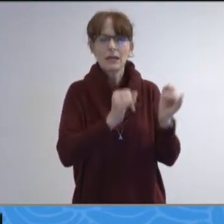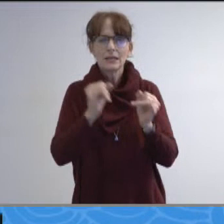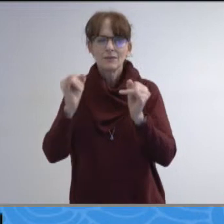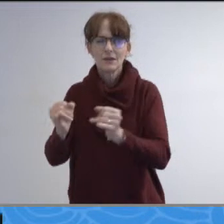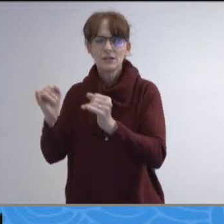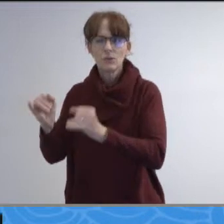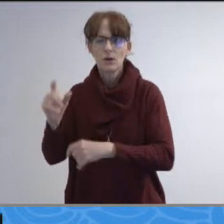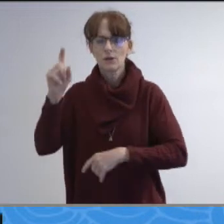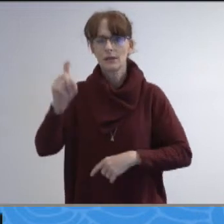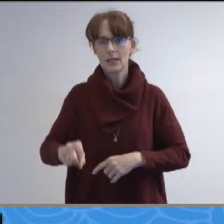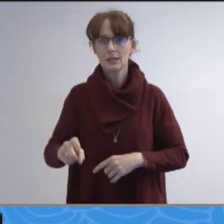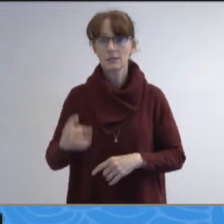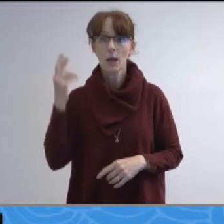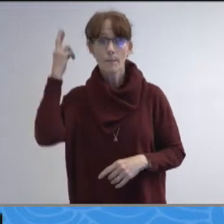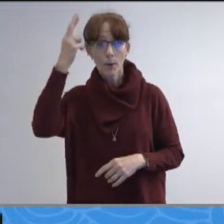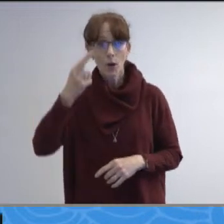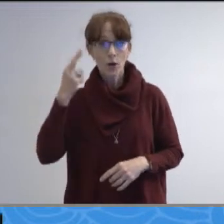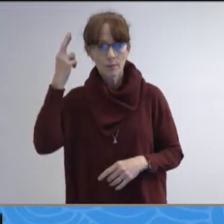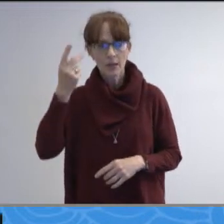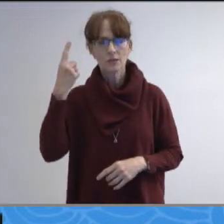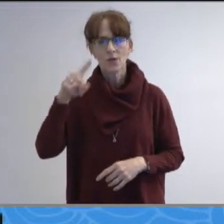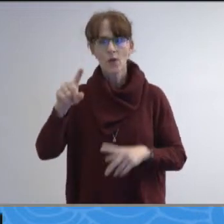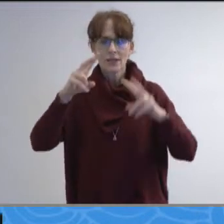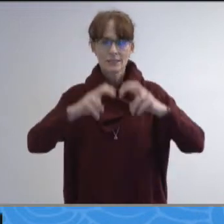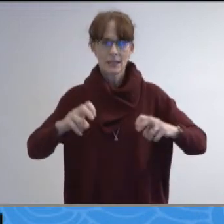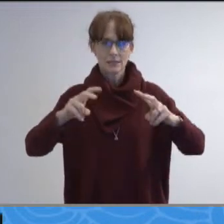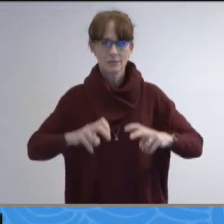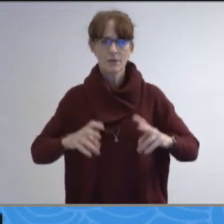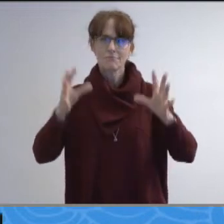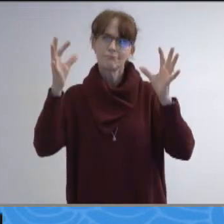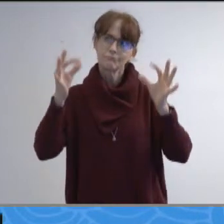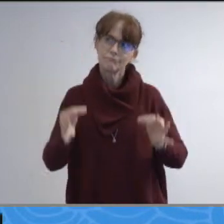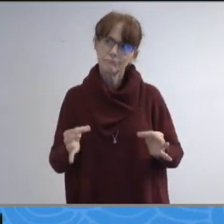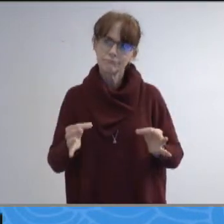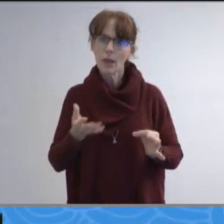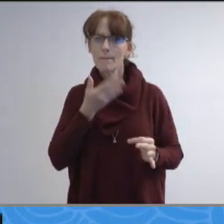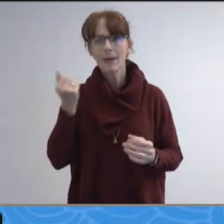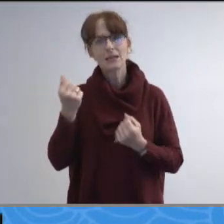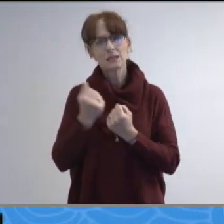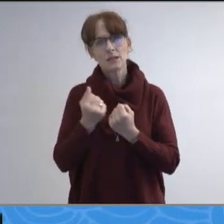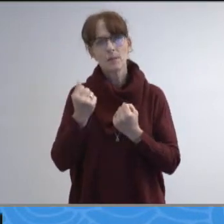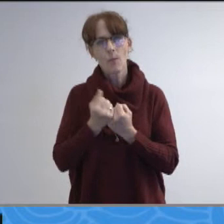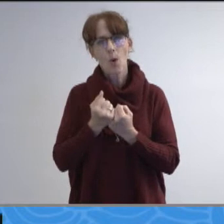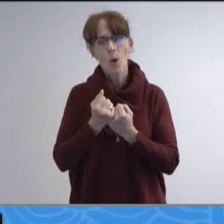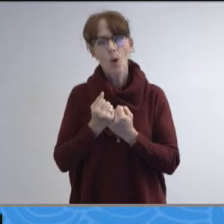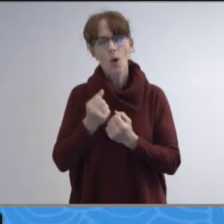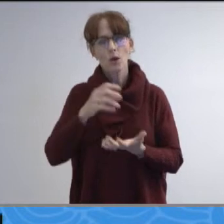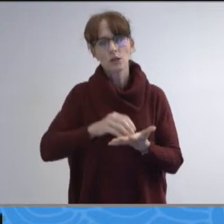The purpose of this assessment is to determine how to best support your students learning